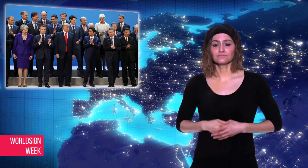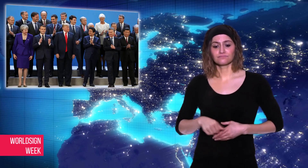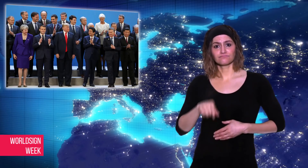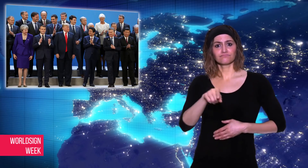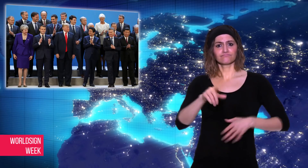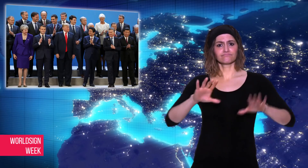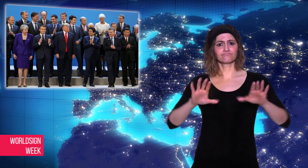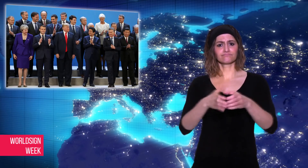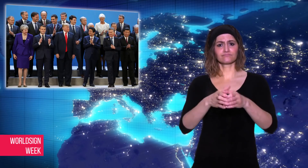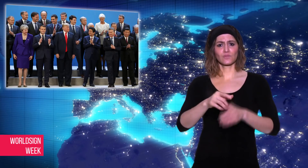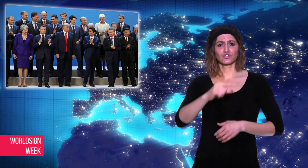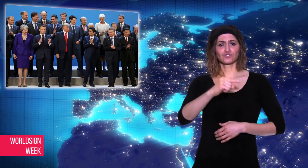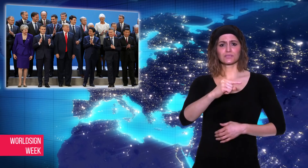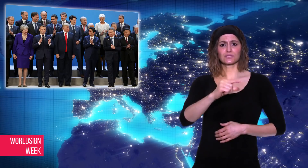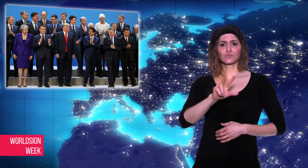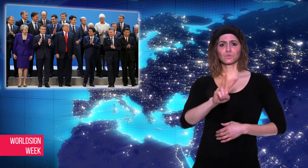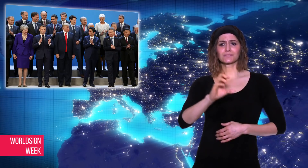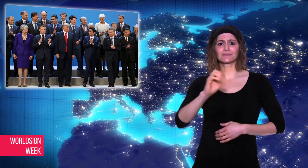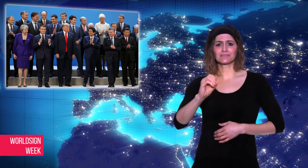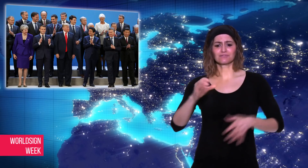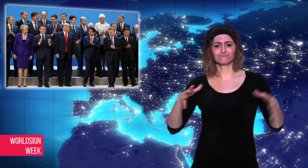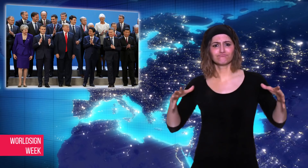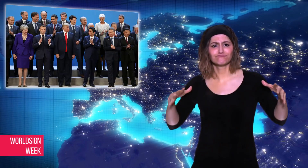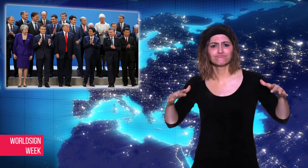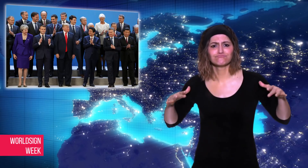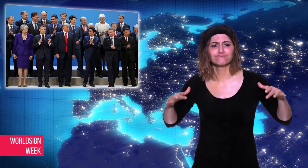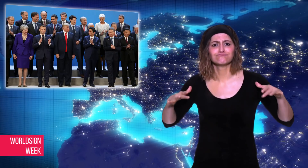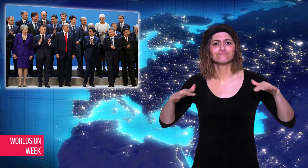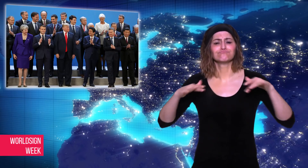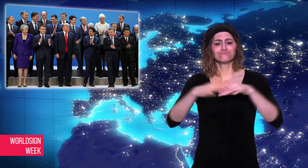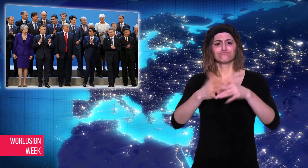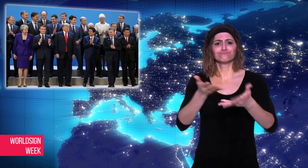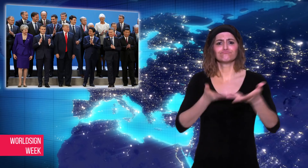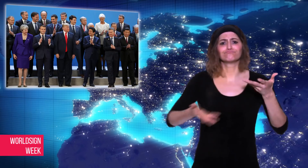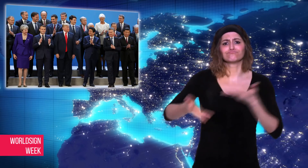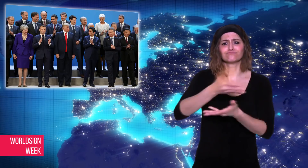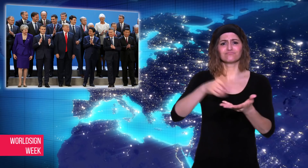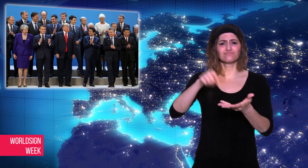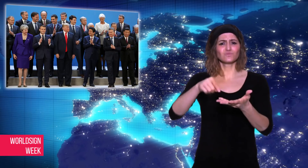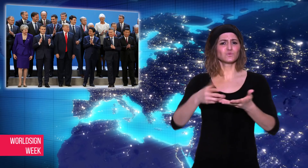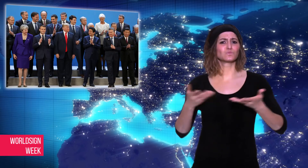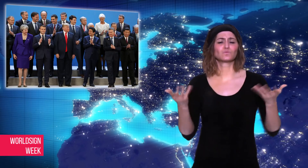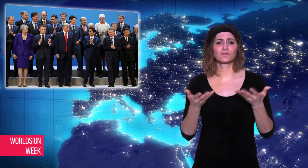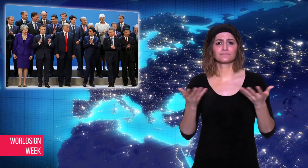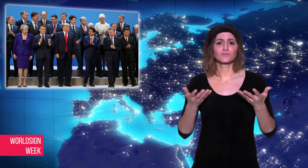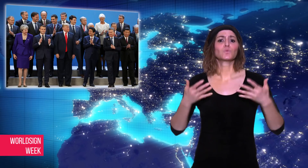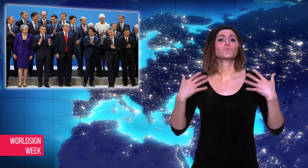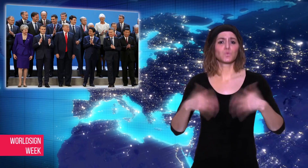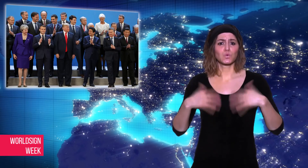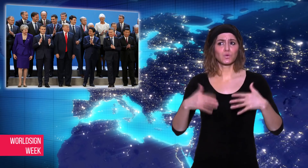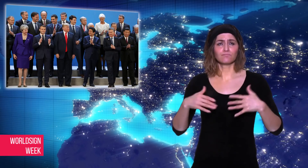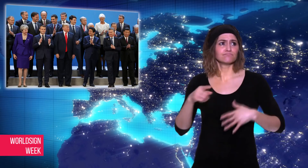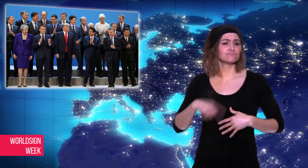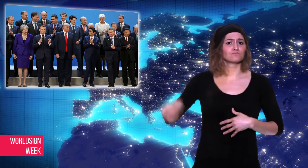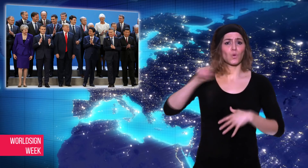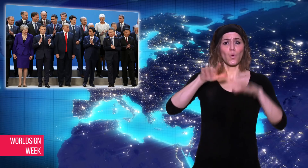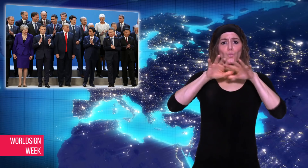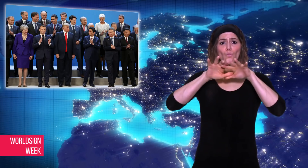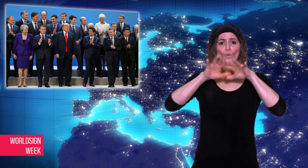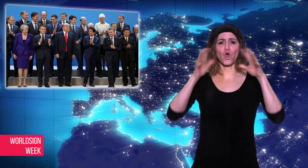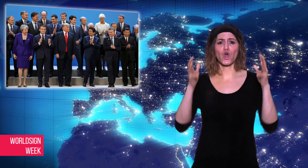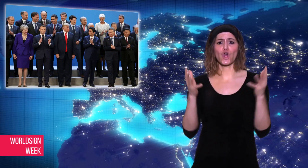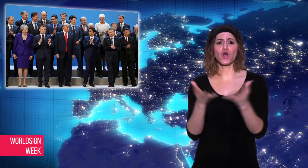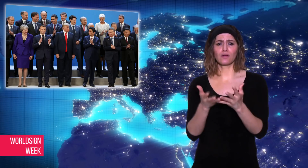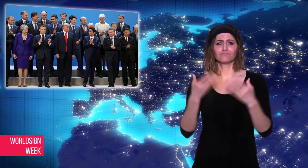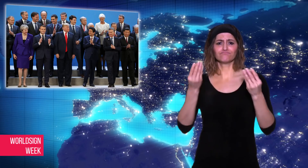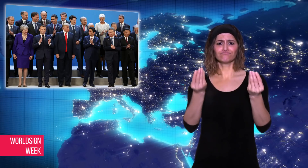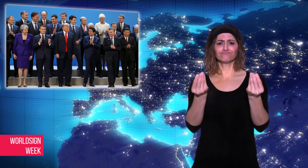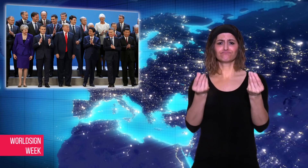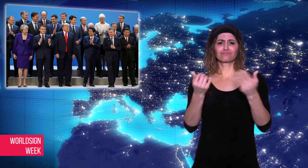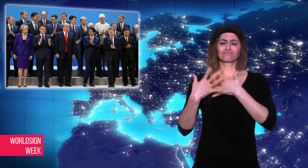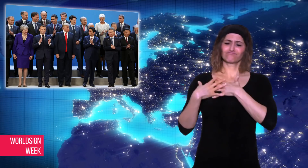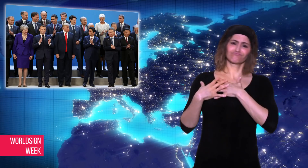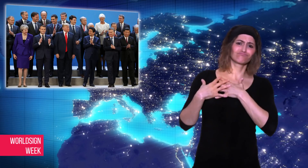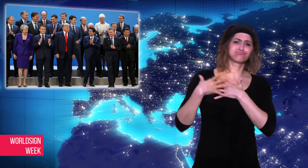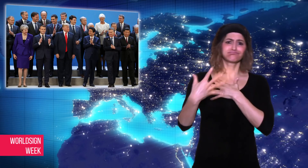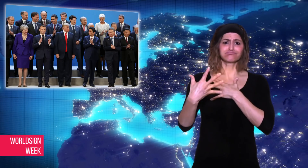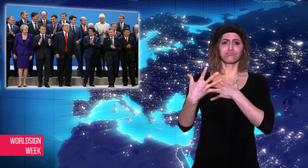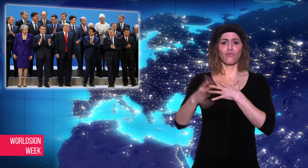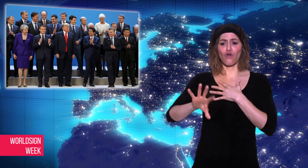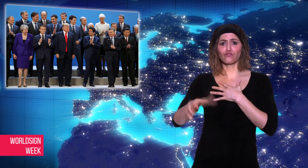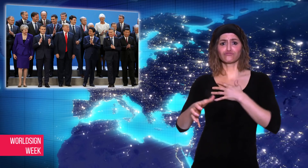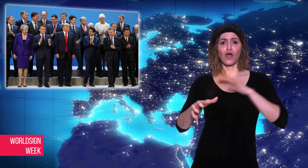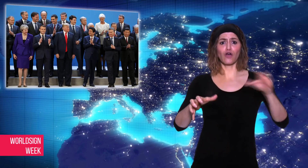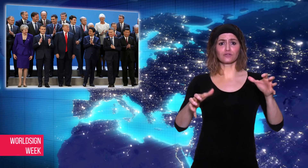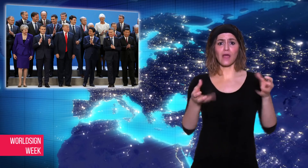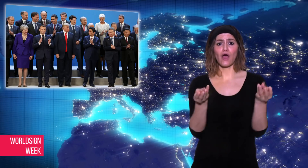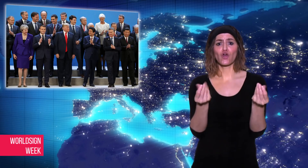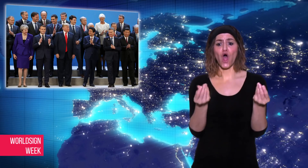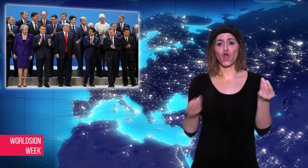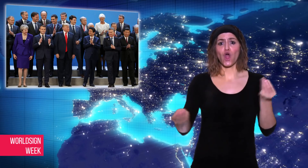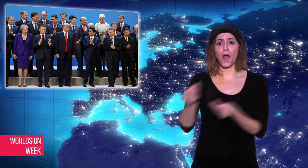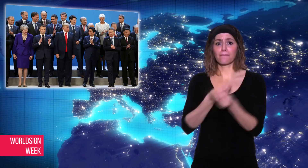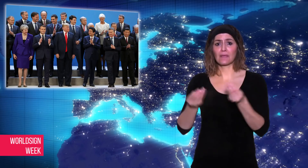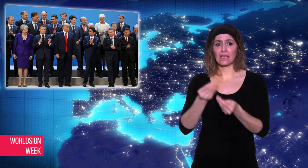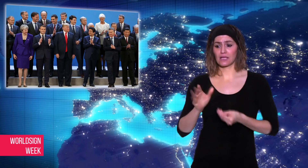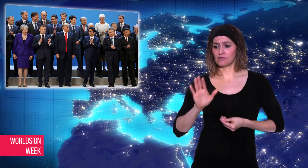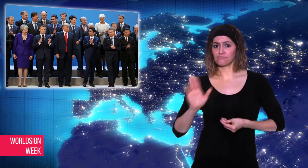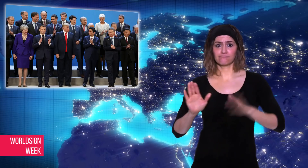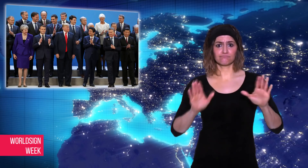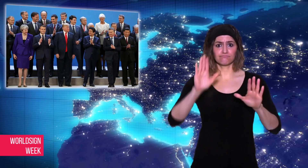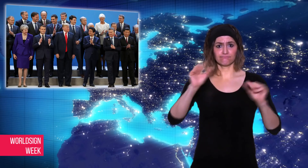finance ministers and bank governors from world's highly developed economies.